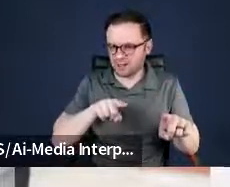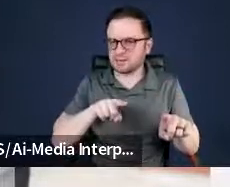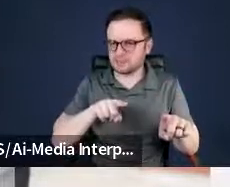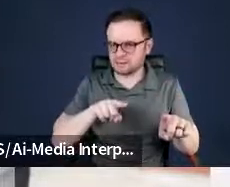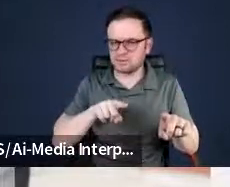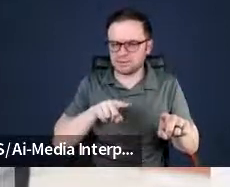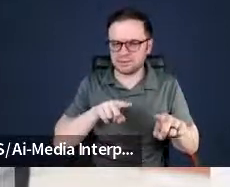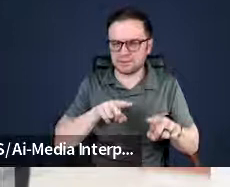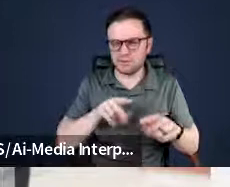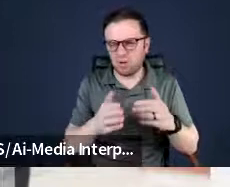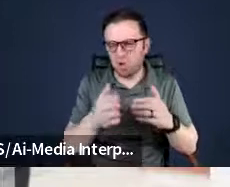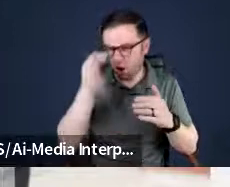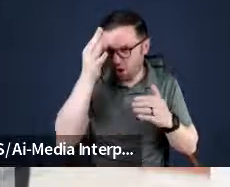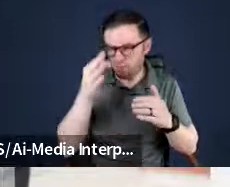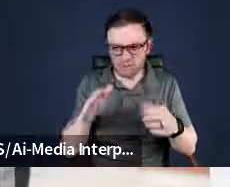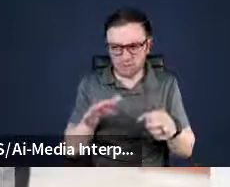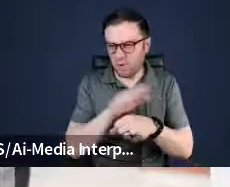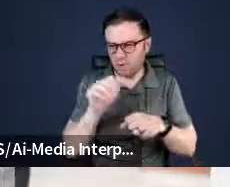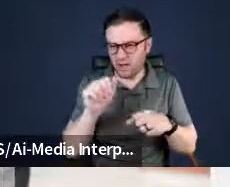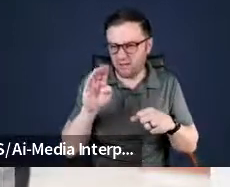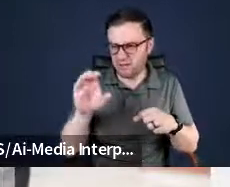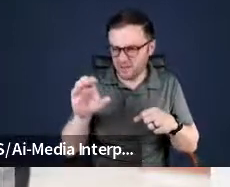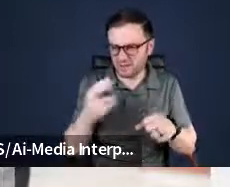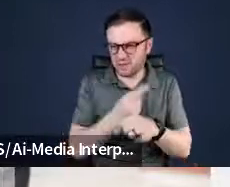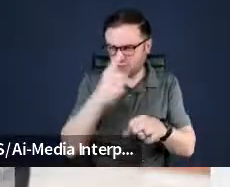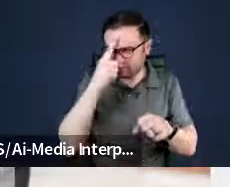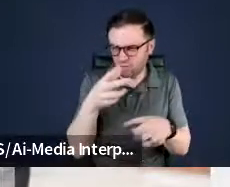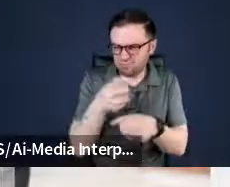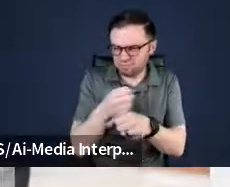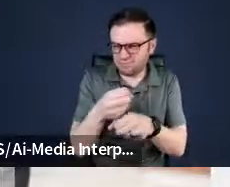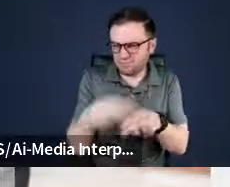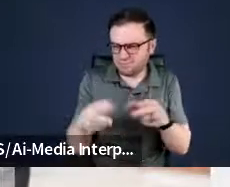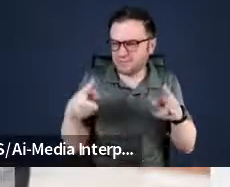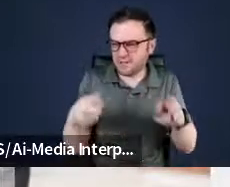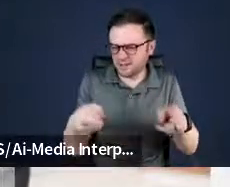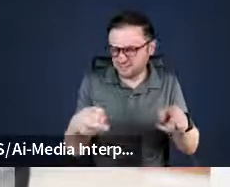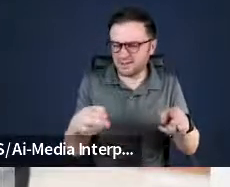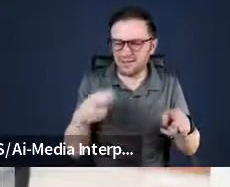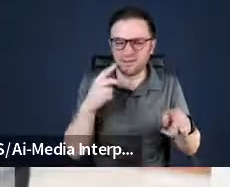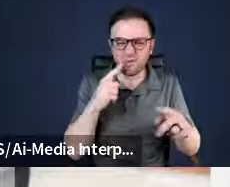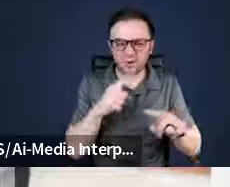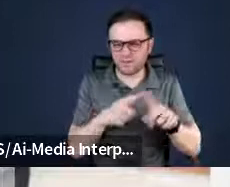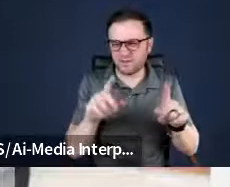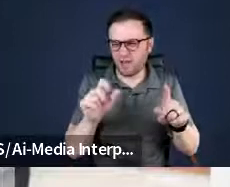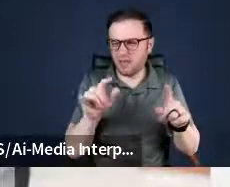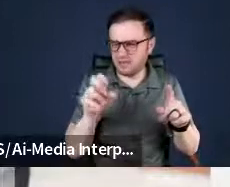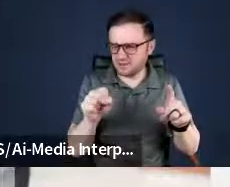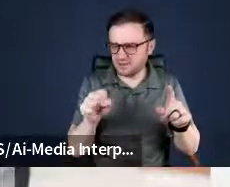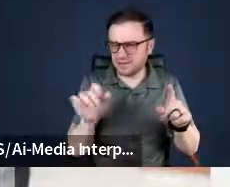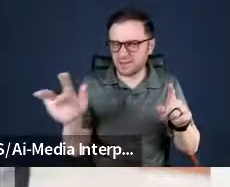commands. Almost the whole alphabet gets used for website navigation